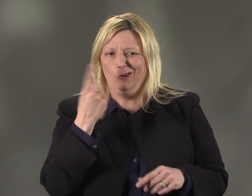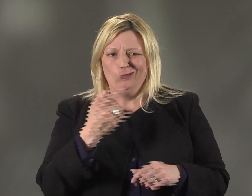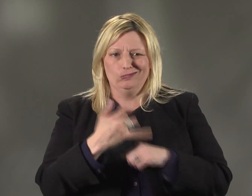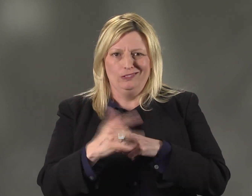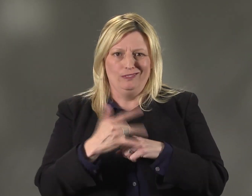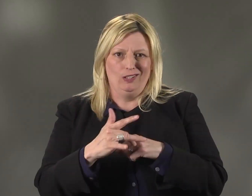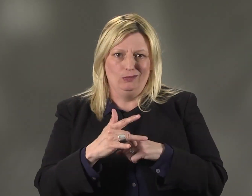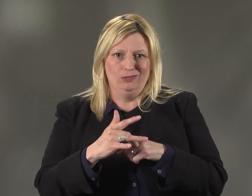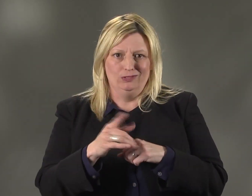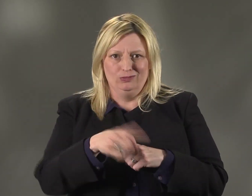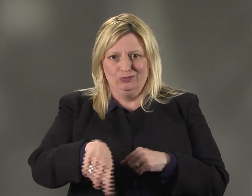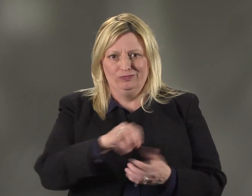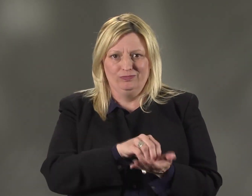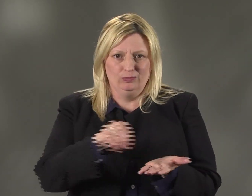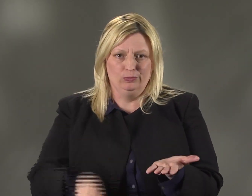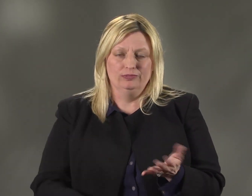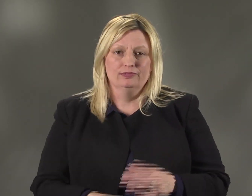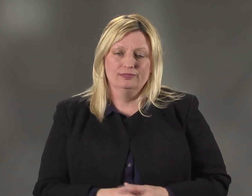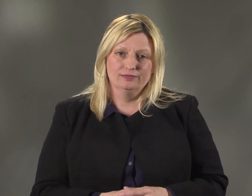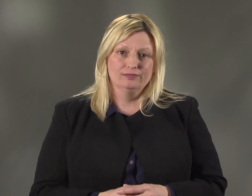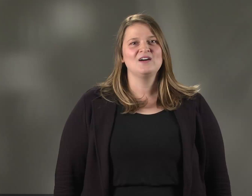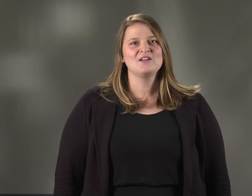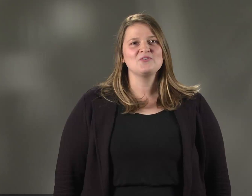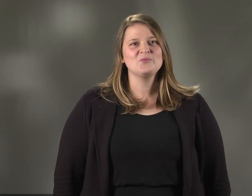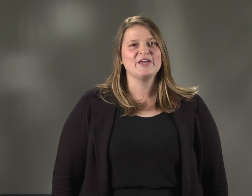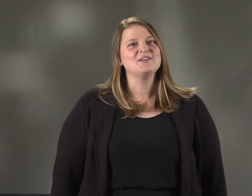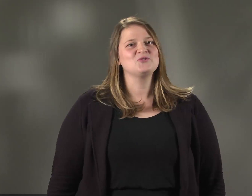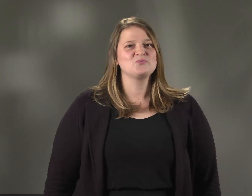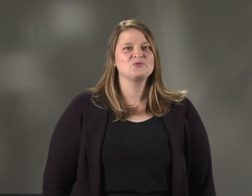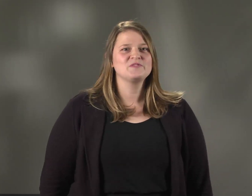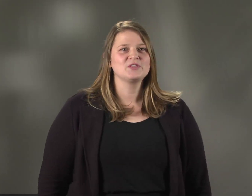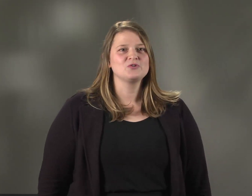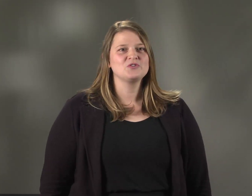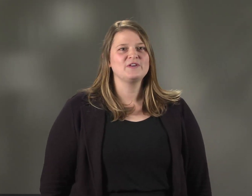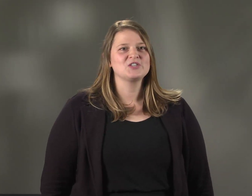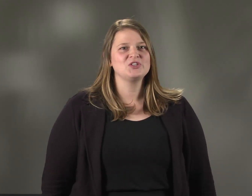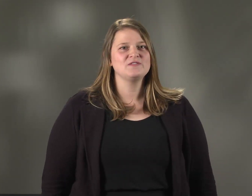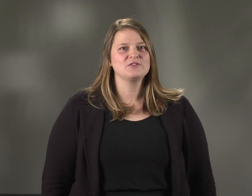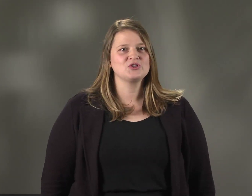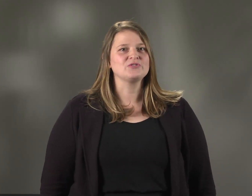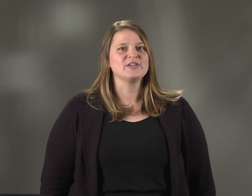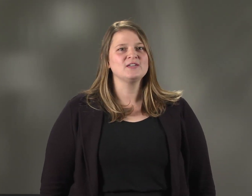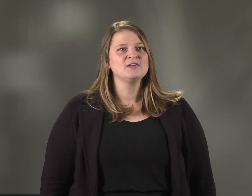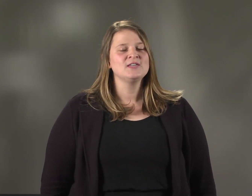are not always available to students. Another way to improve social functioning for children